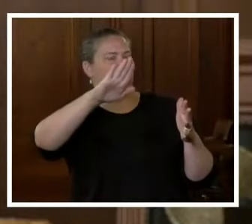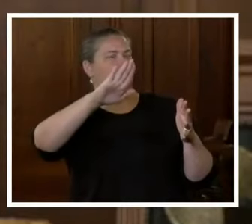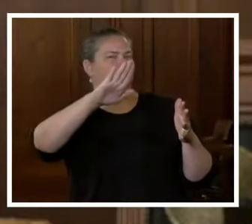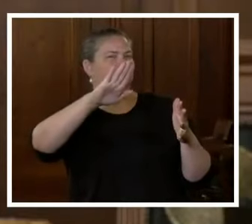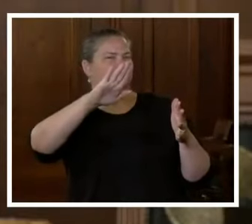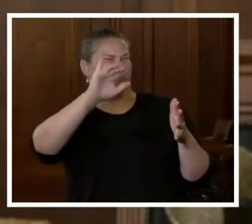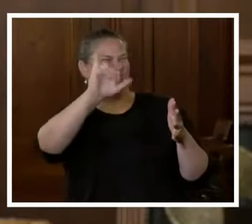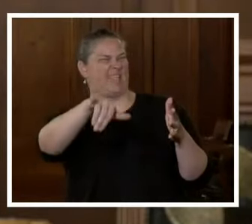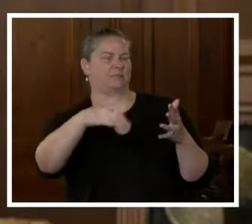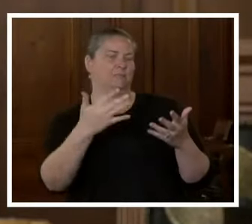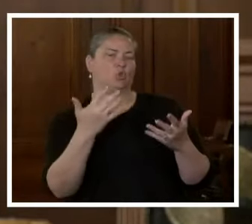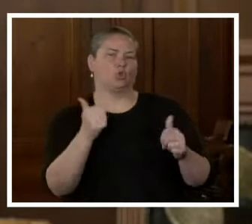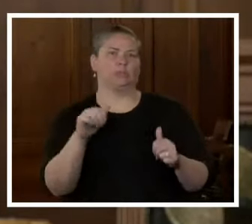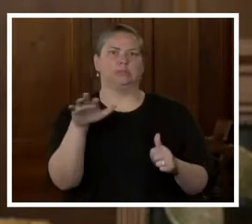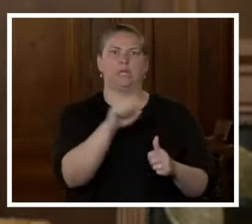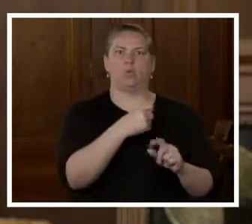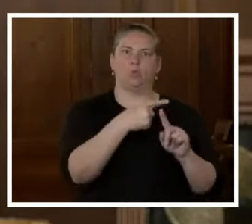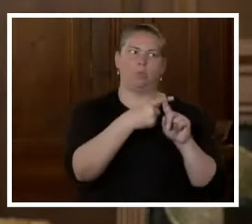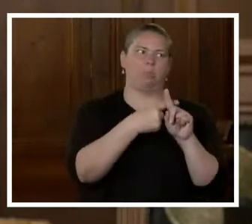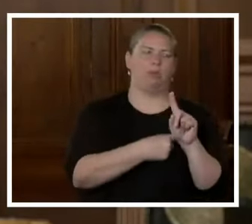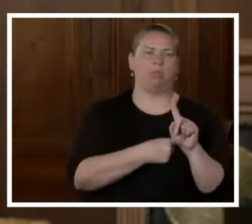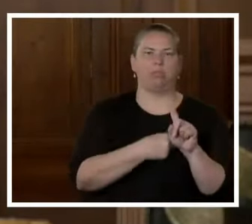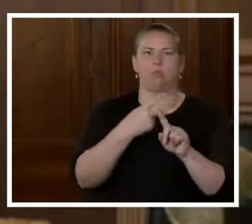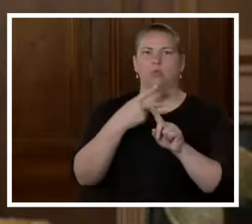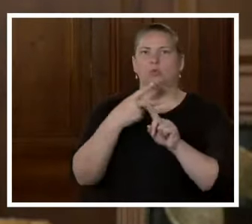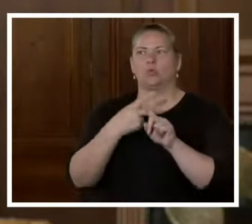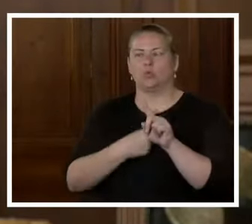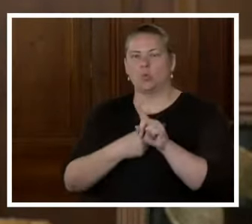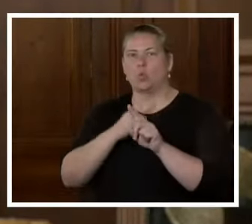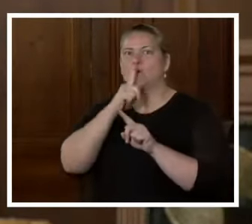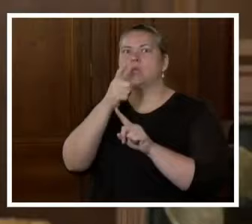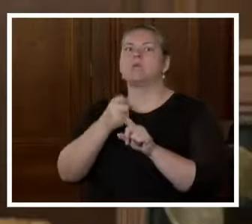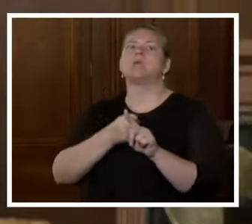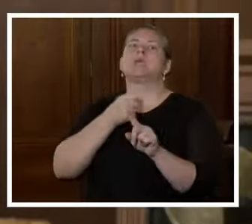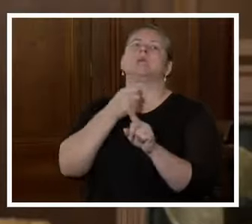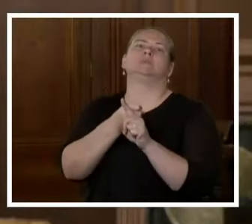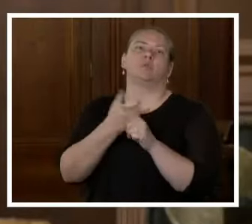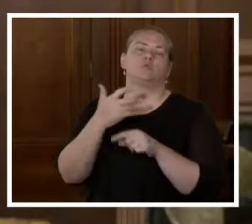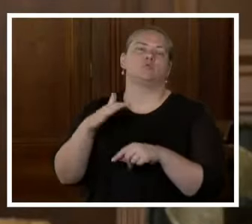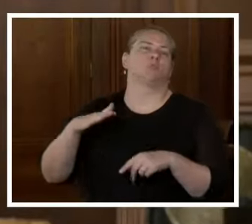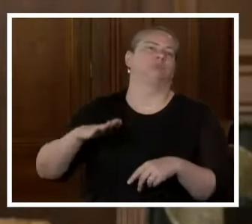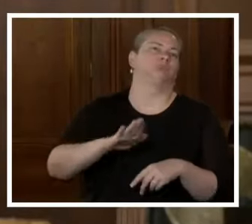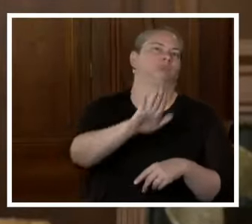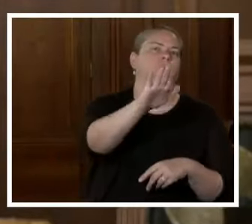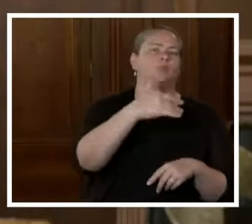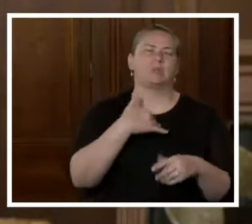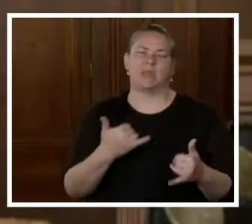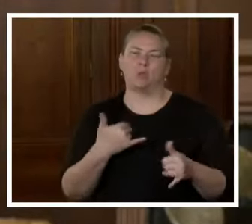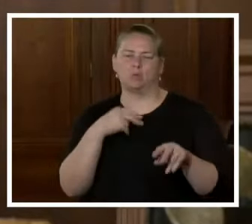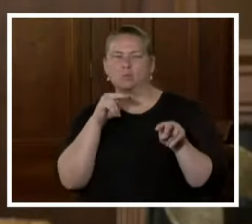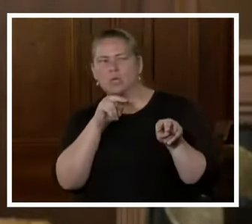SO NAMES, IF YOU WILL PUT UP -- THIS IS -- JAMES, THIS IS JUST A